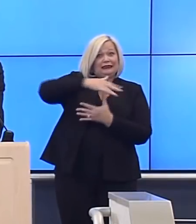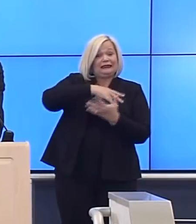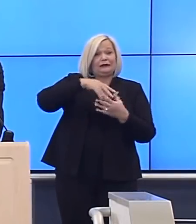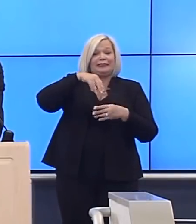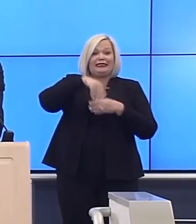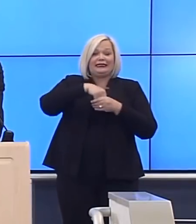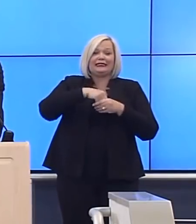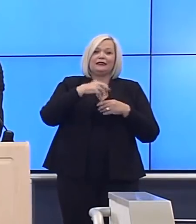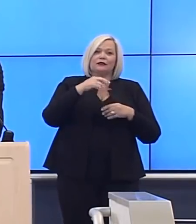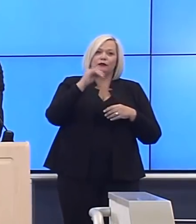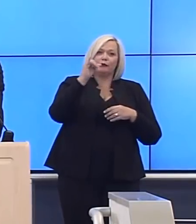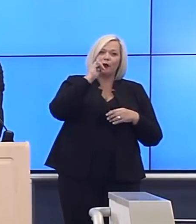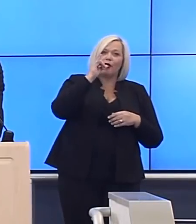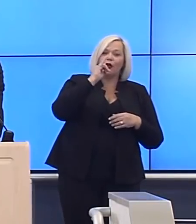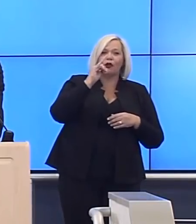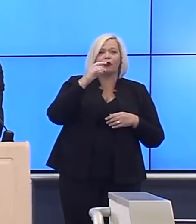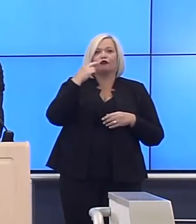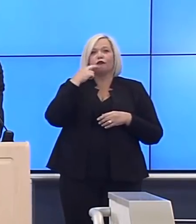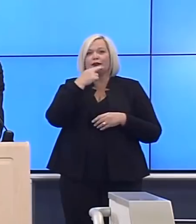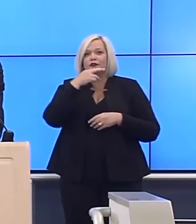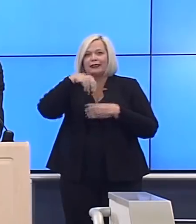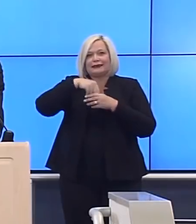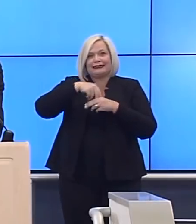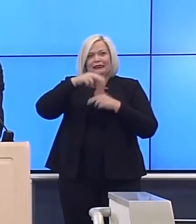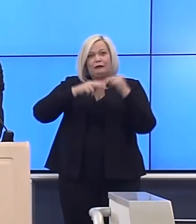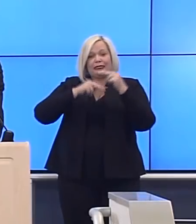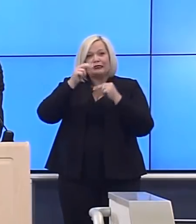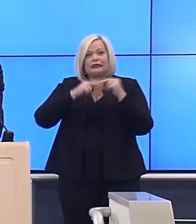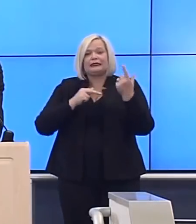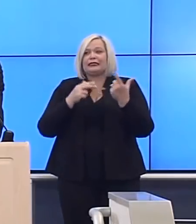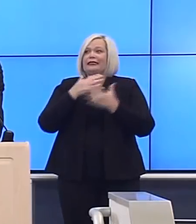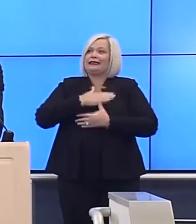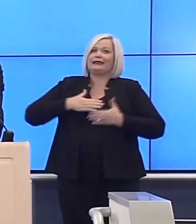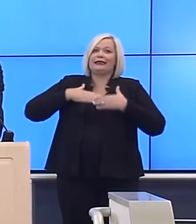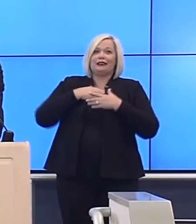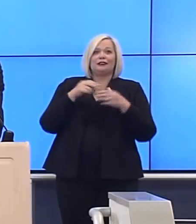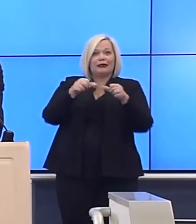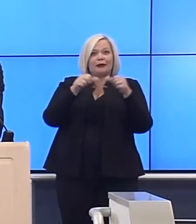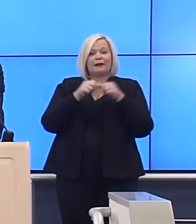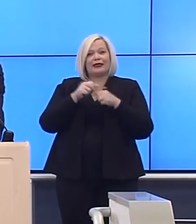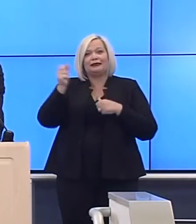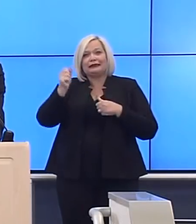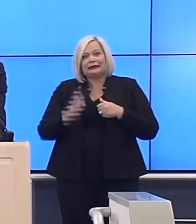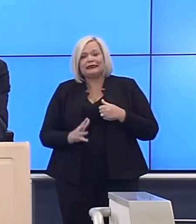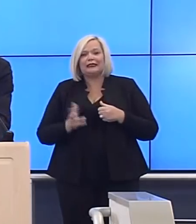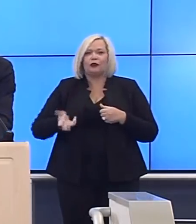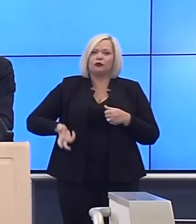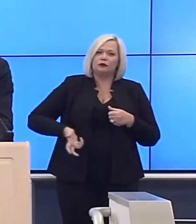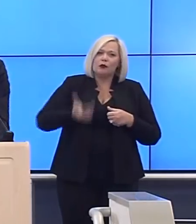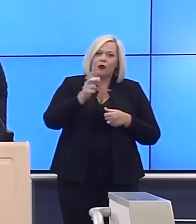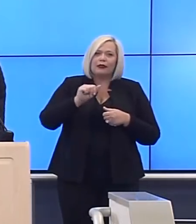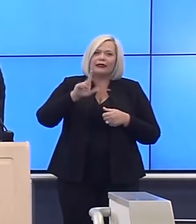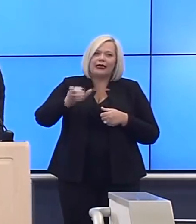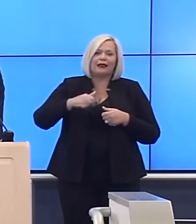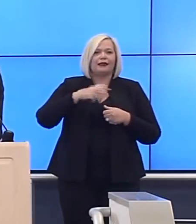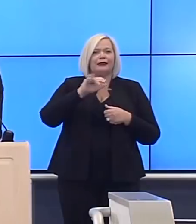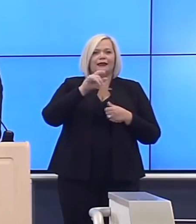LIKE THIS. 3RD, THE ORDER BUSINESS SETTINGS WHERE PEOPLE GATHER THIS INCLUDES INDOOR SERVICE AT BARS AND